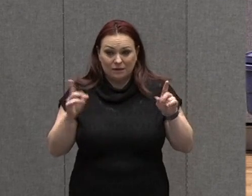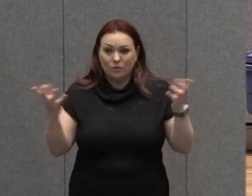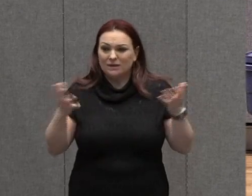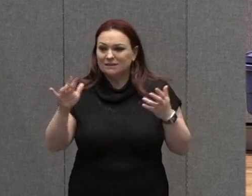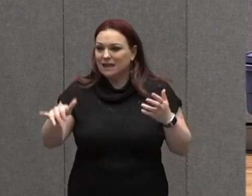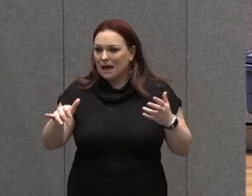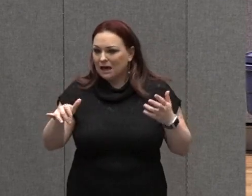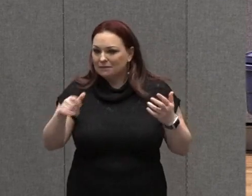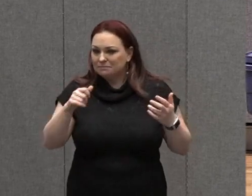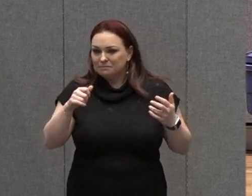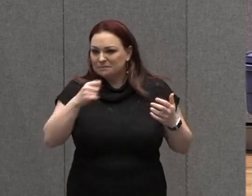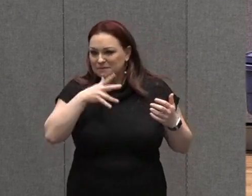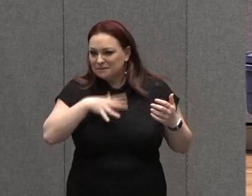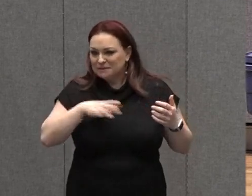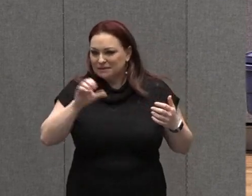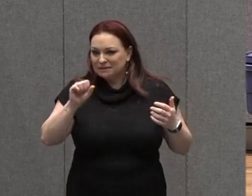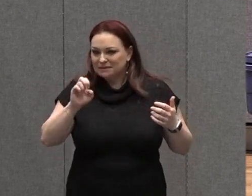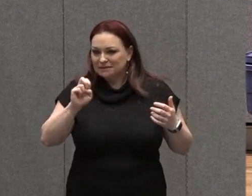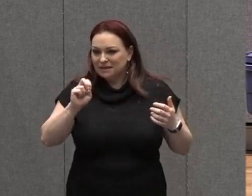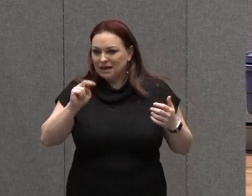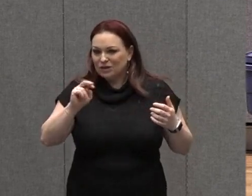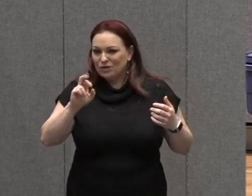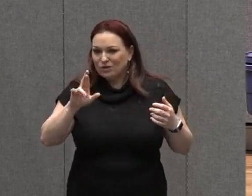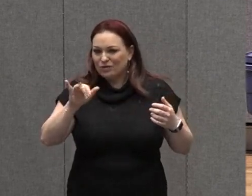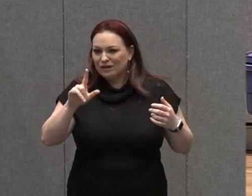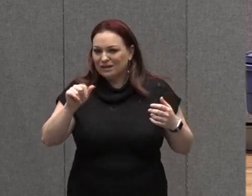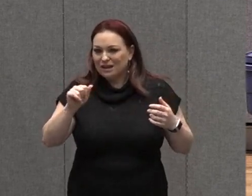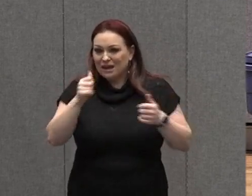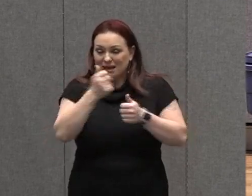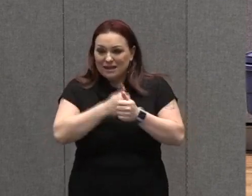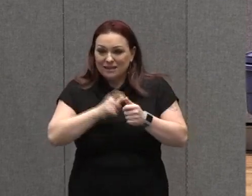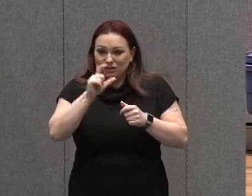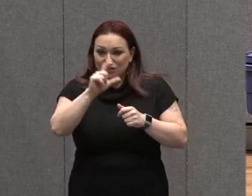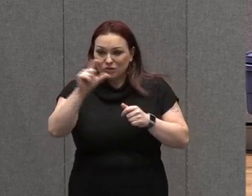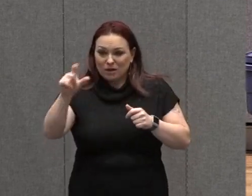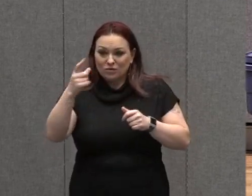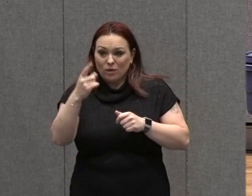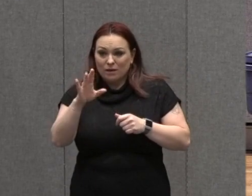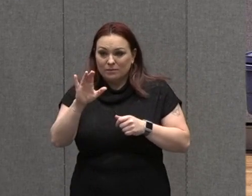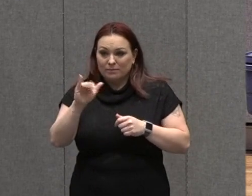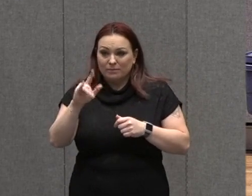Okay so each square is a beat. So lets count how many beats there are.